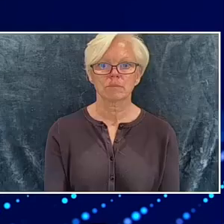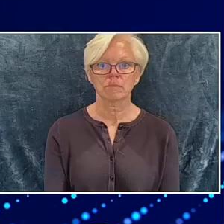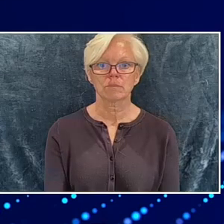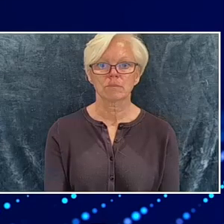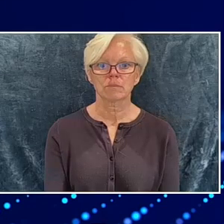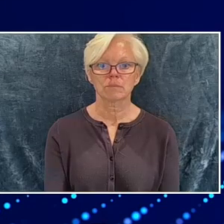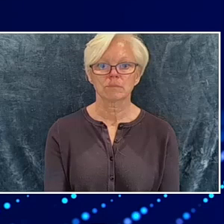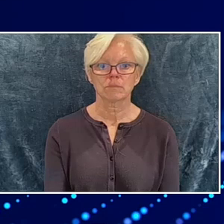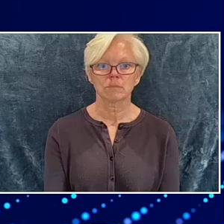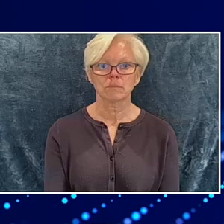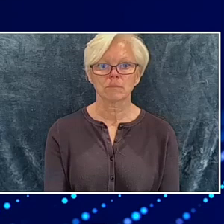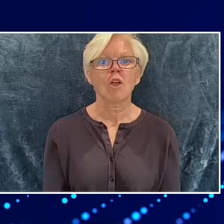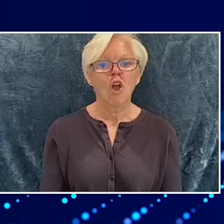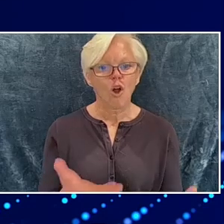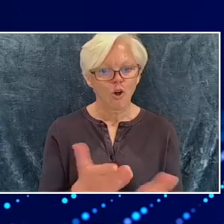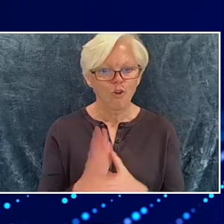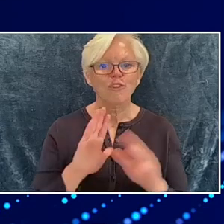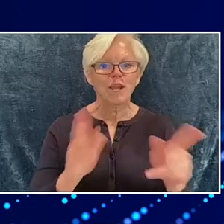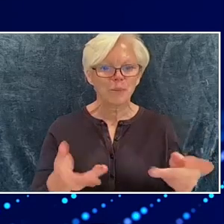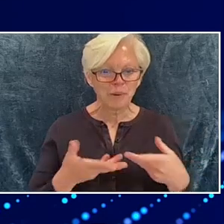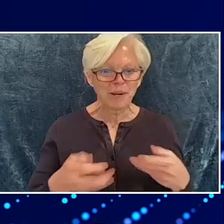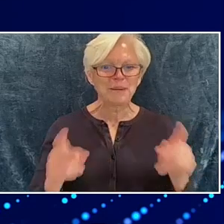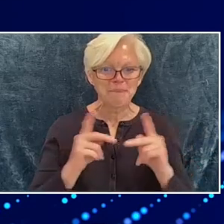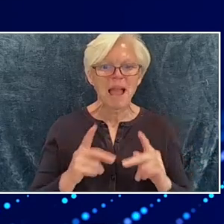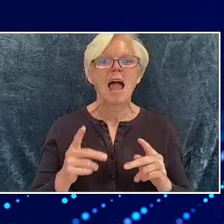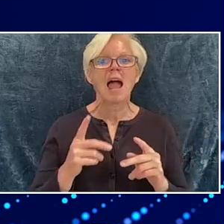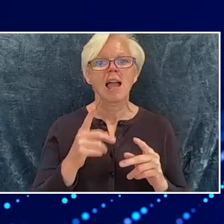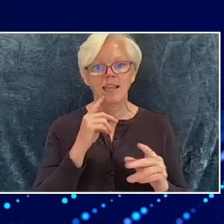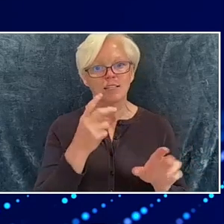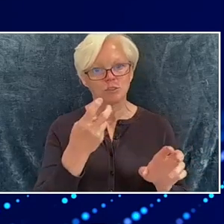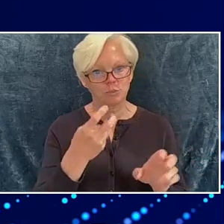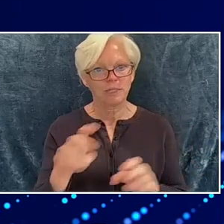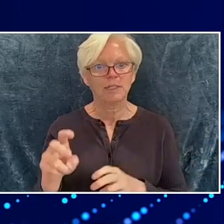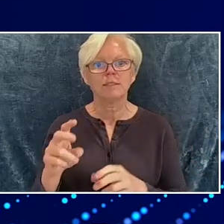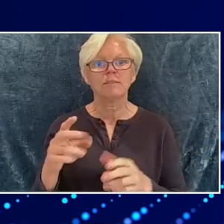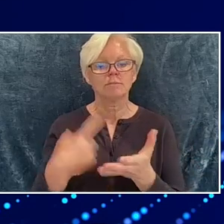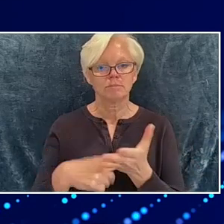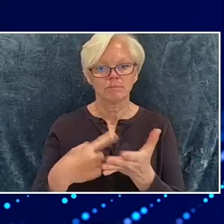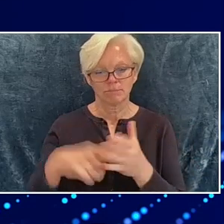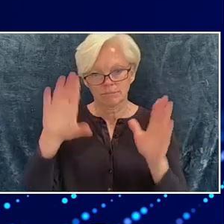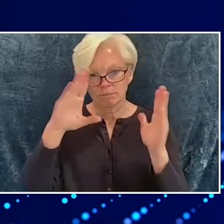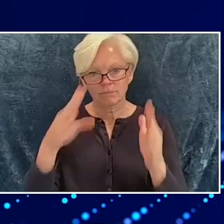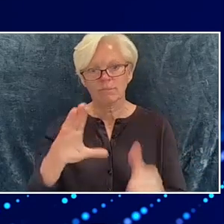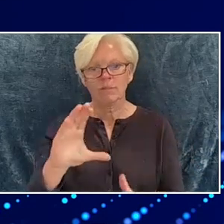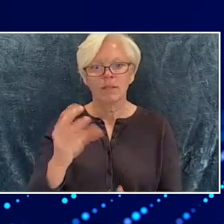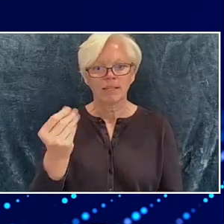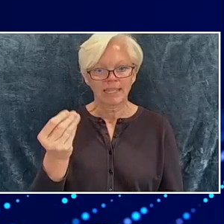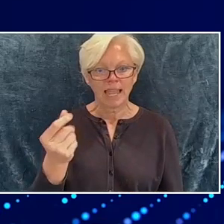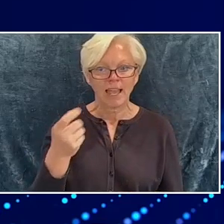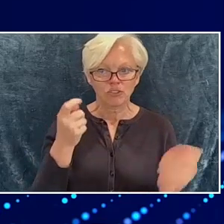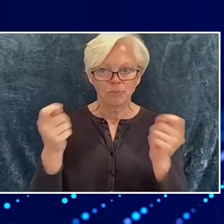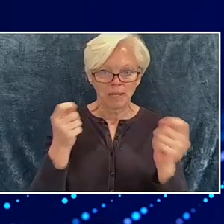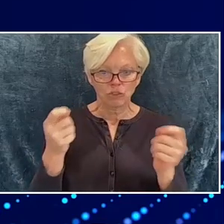Alright. Welcome back everyone as we transition the discussion over to cash management. Just to tee us off, Greg, I'll